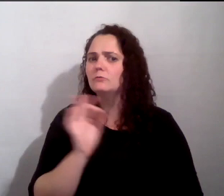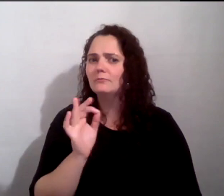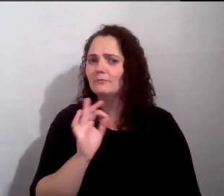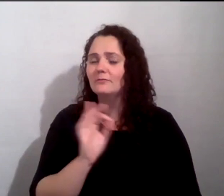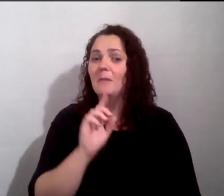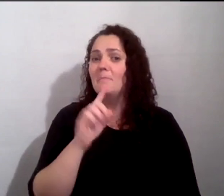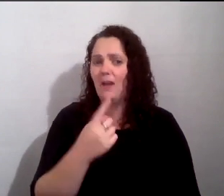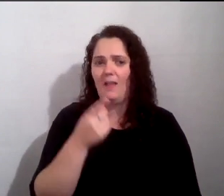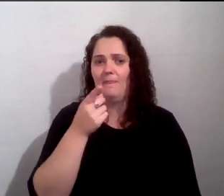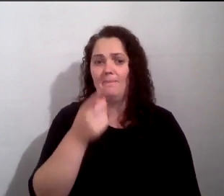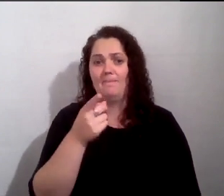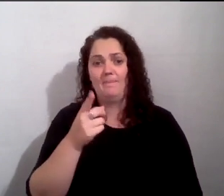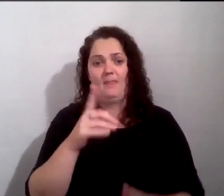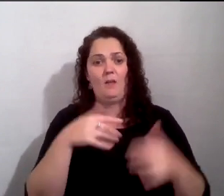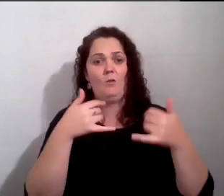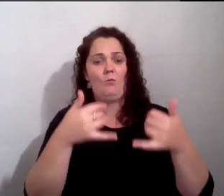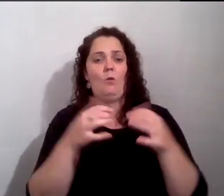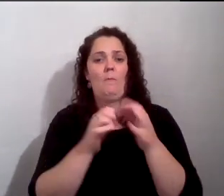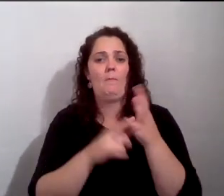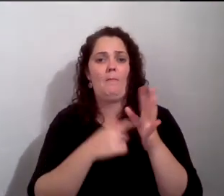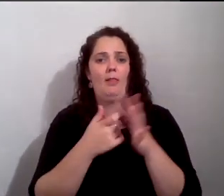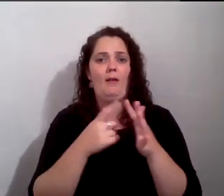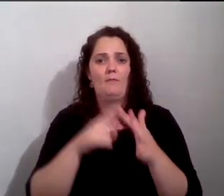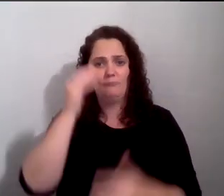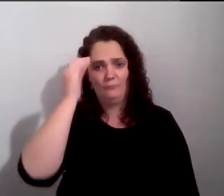renowned Australian author Patrick White, who donated it to the Art Gallery of New